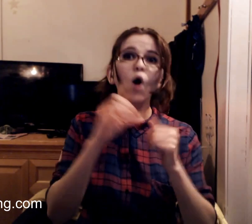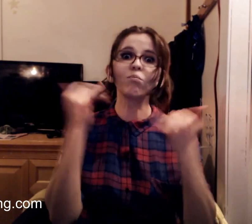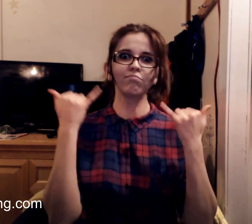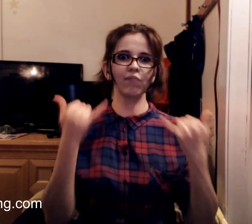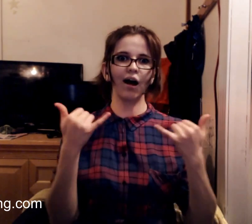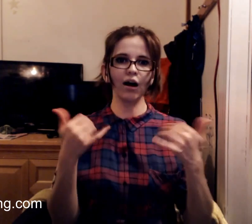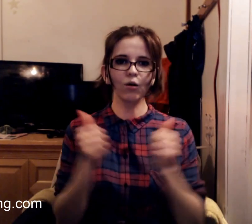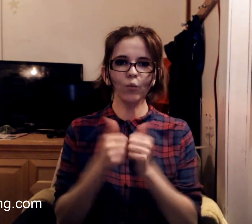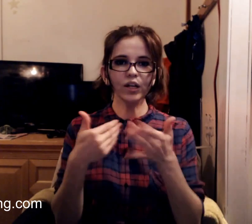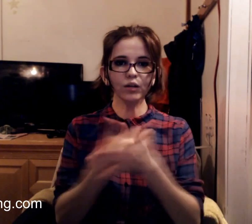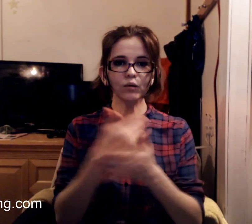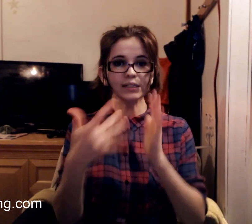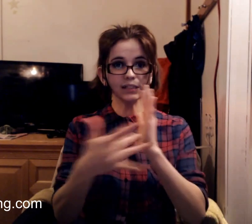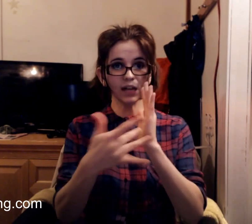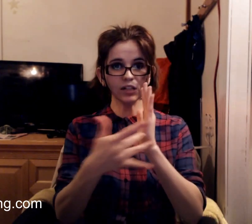Oh yeah, now we have "Technology".